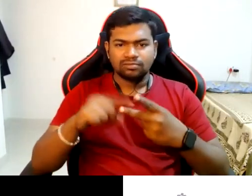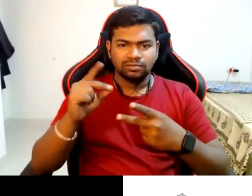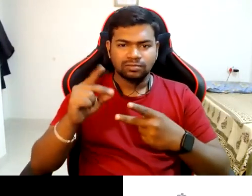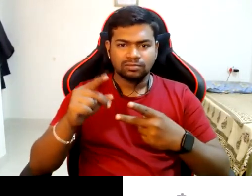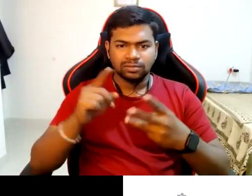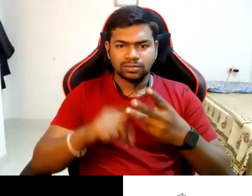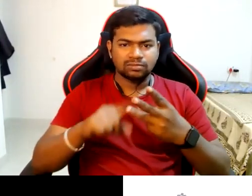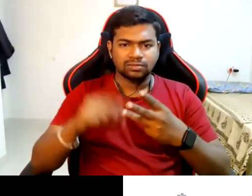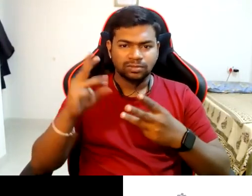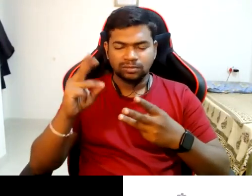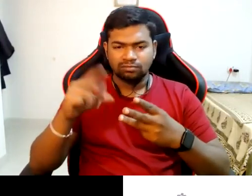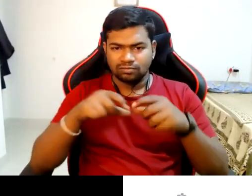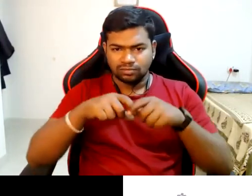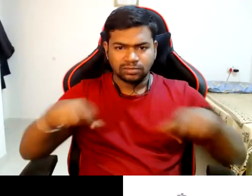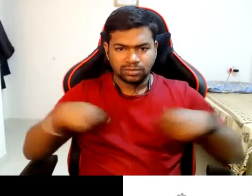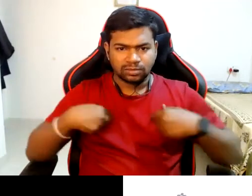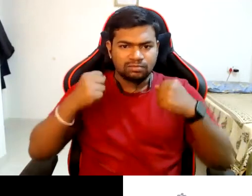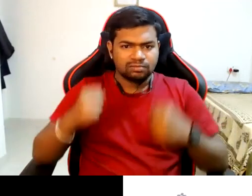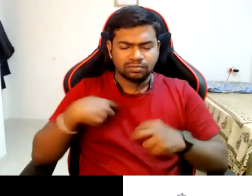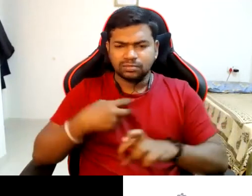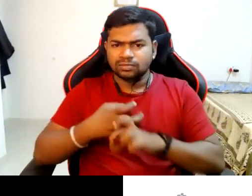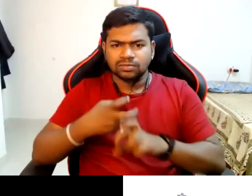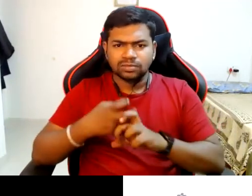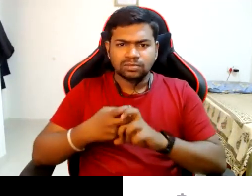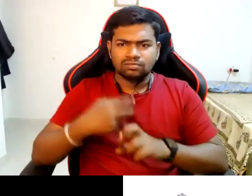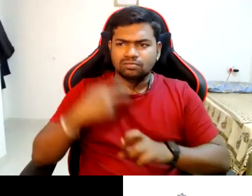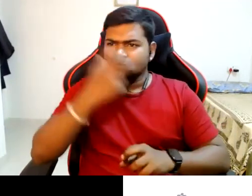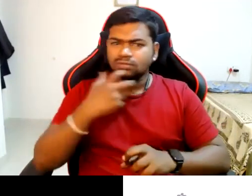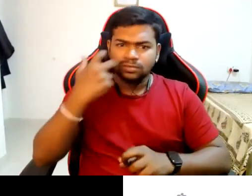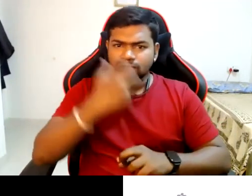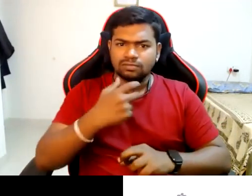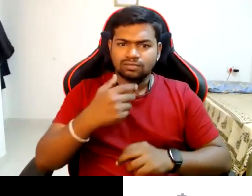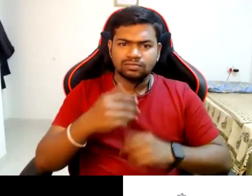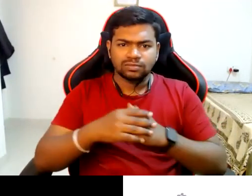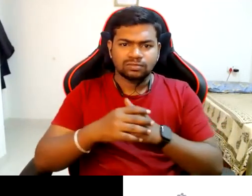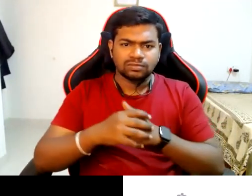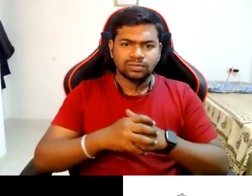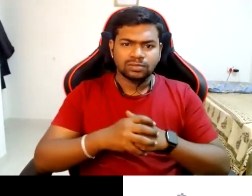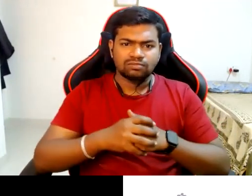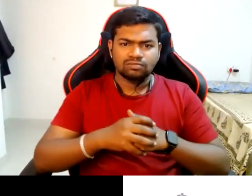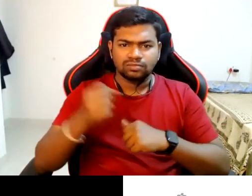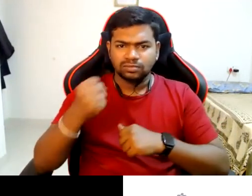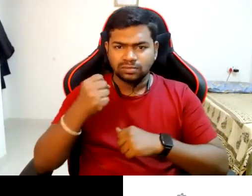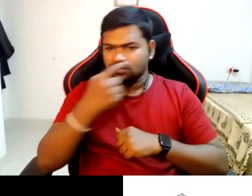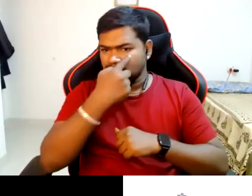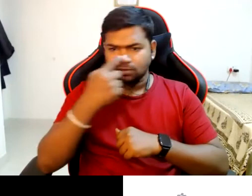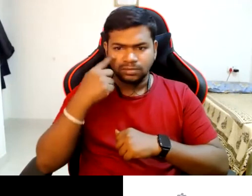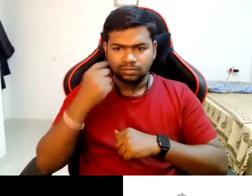used to sit on the 3rd row and it was hard for me to lipread from the 3rd row. becuase i have high power in my eyes and I wanted